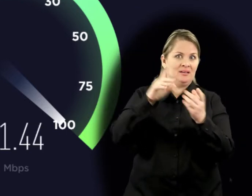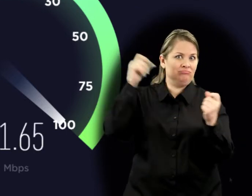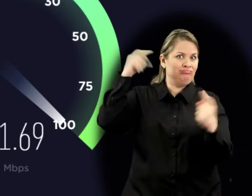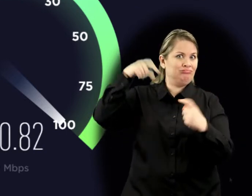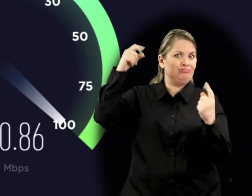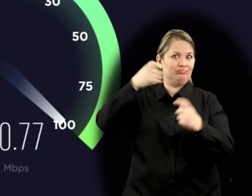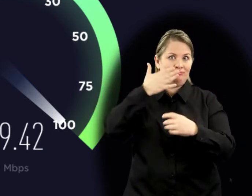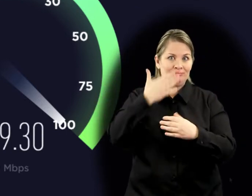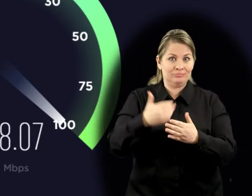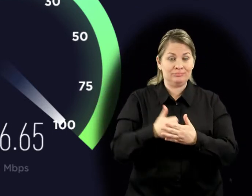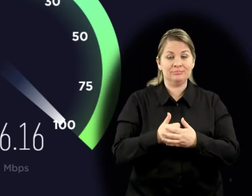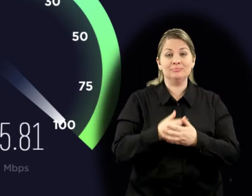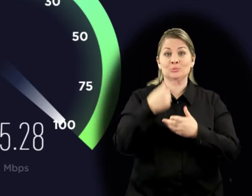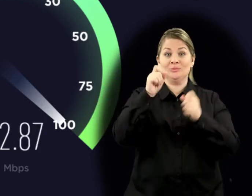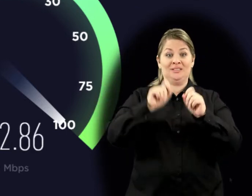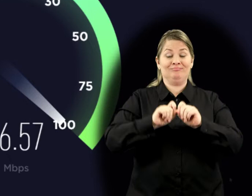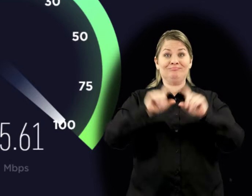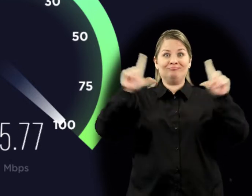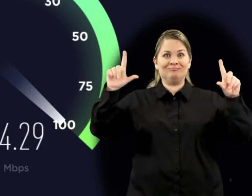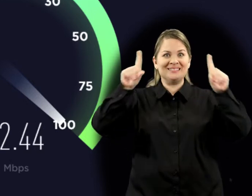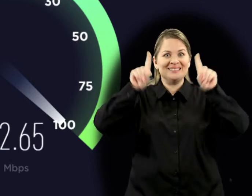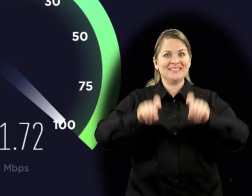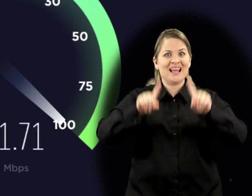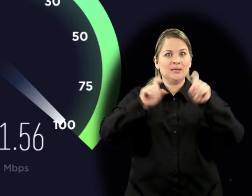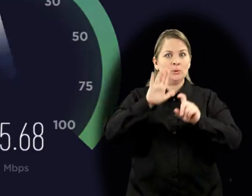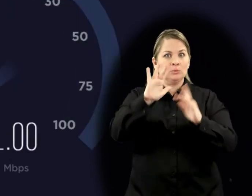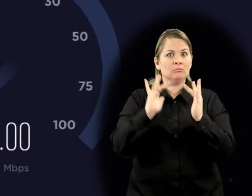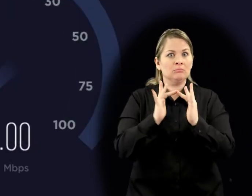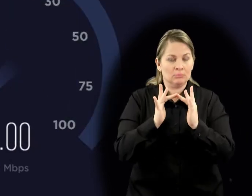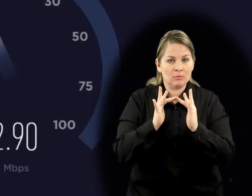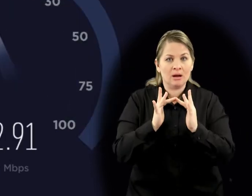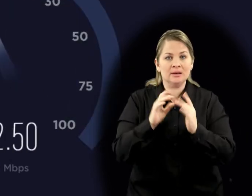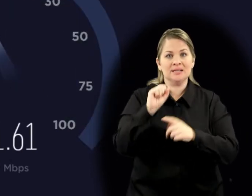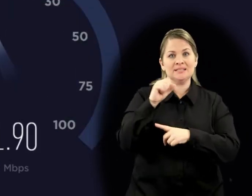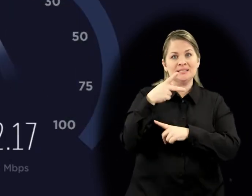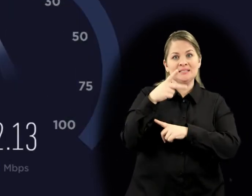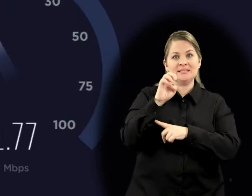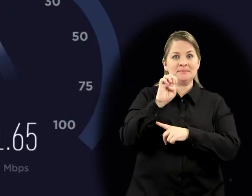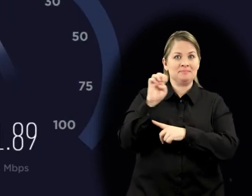You can quickly check the strength of your connection by going to speedtest.net